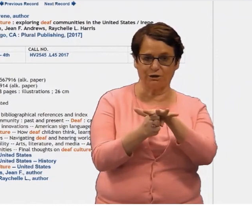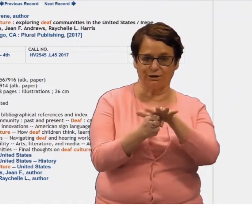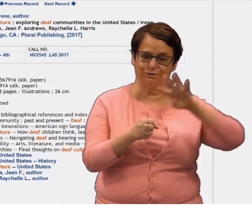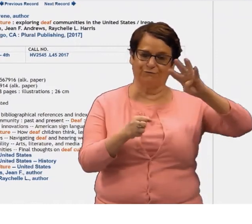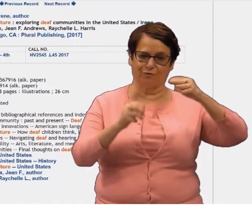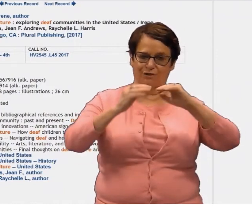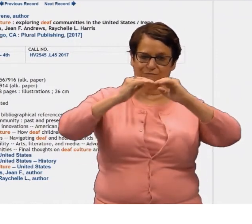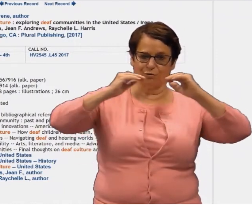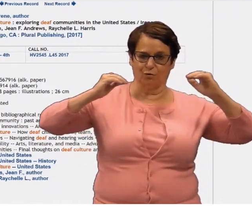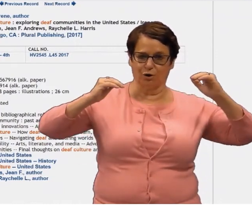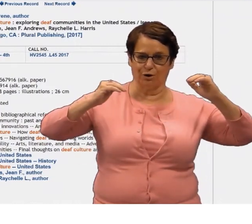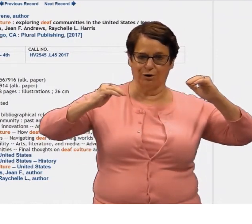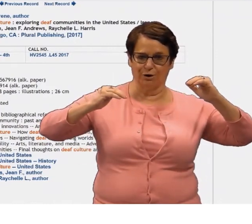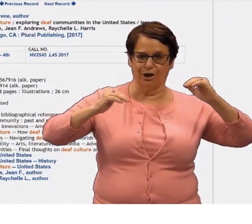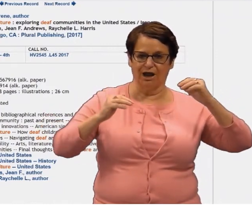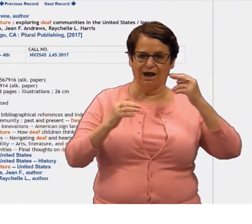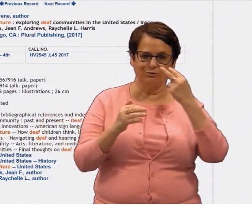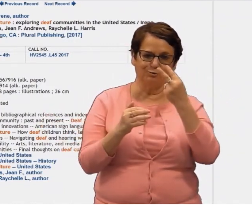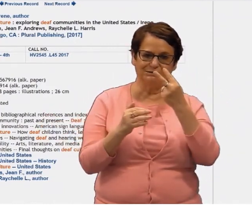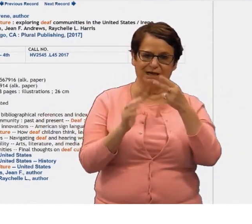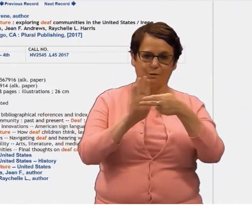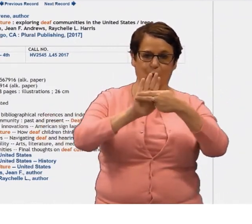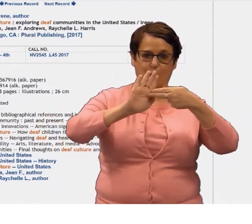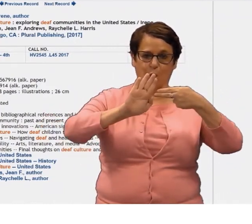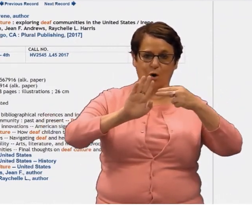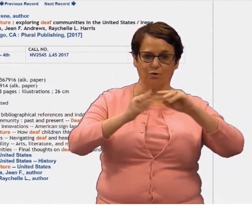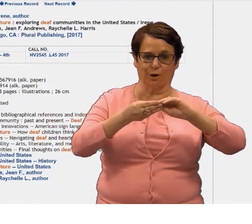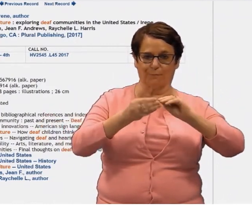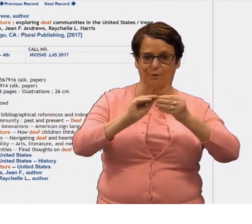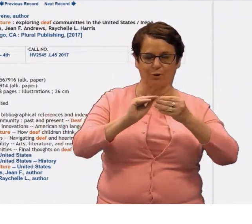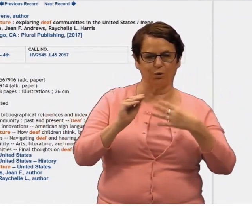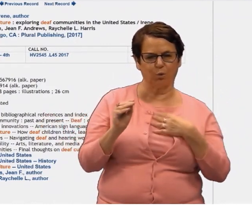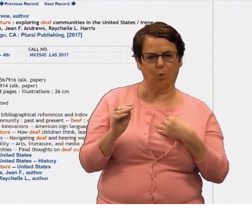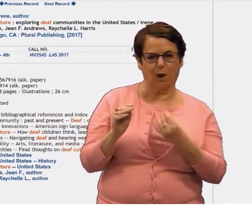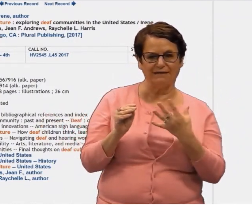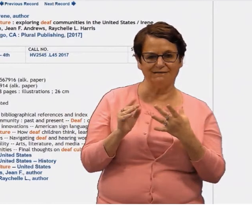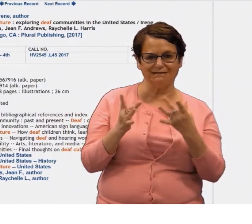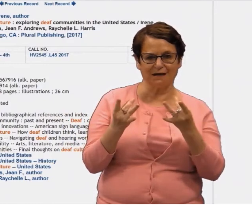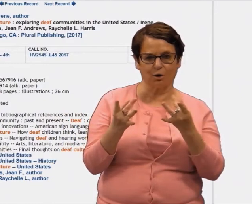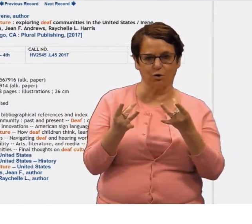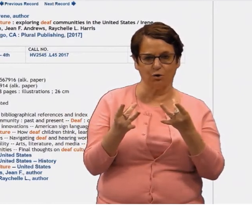You can see the book location, the fourth floor,